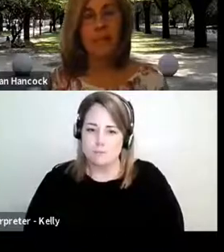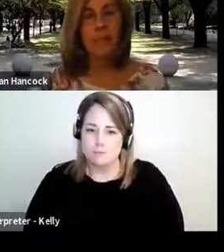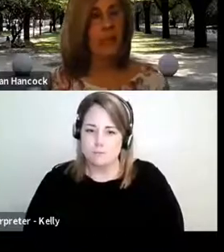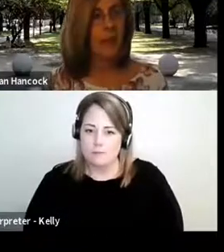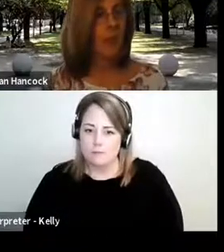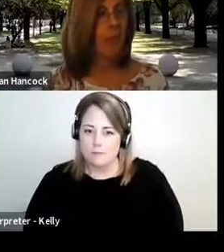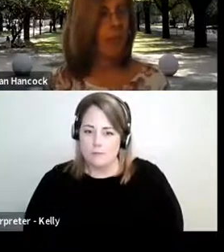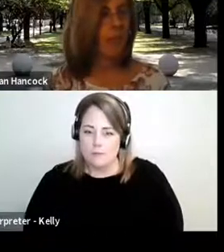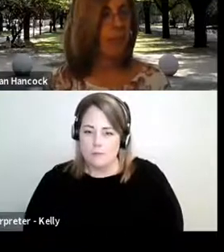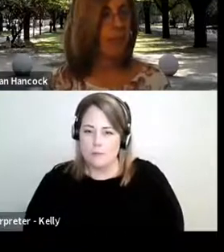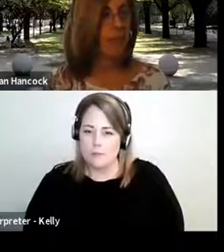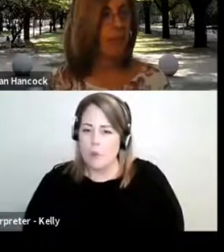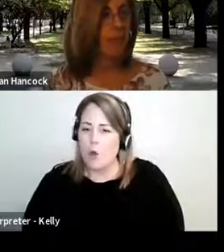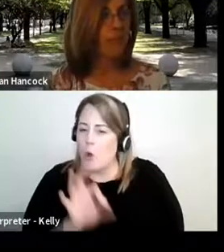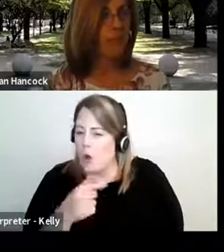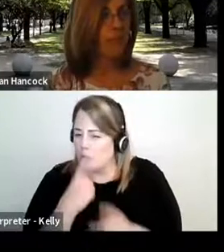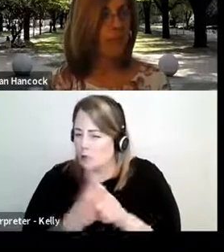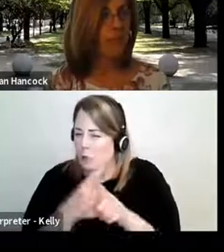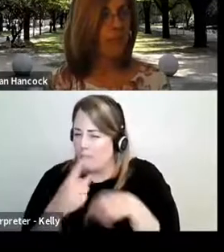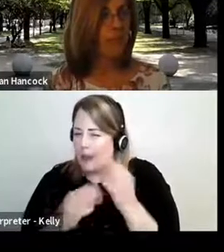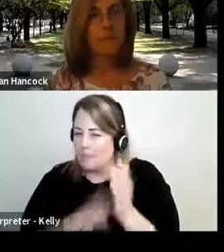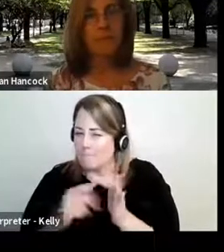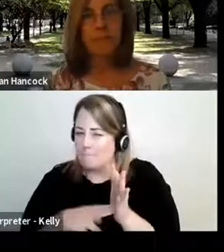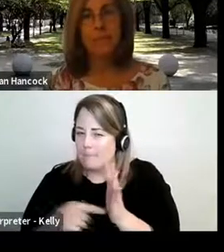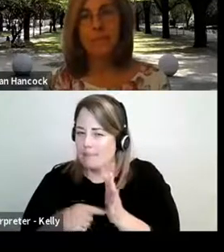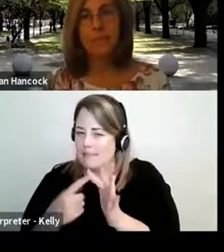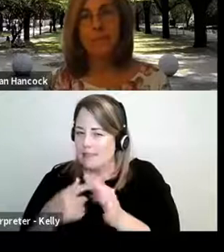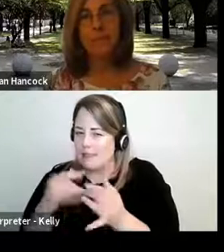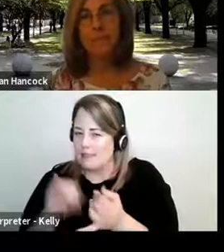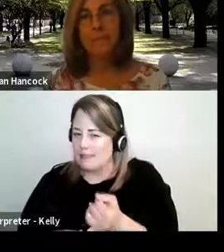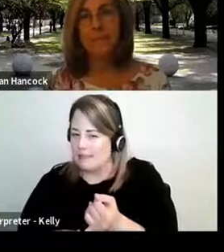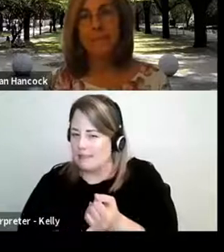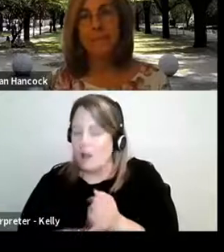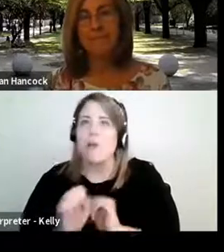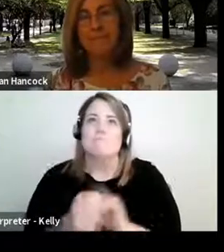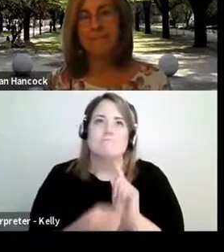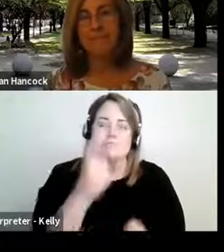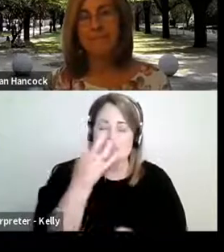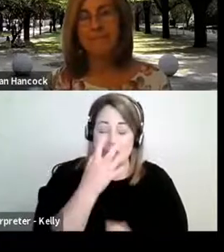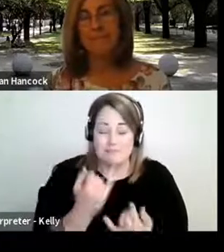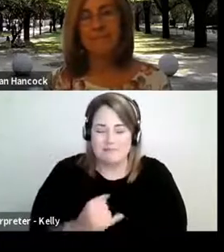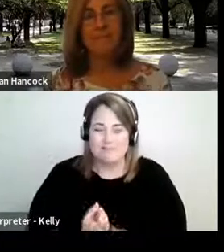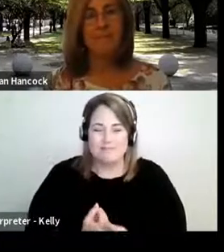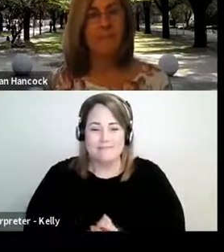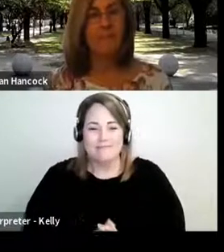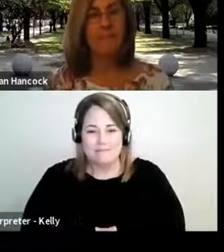recruitment of mentees. DEBBIE: Yes, mentees. Yes. DEBBIE: Sorry. That’s all right. DEBBIE: But you could also